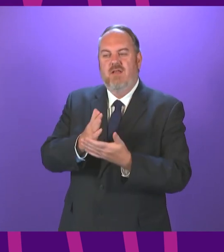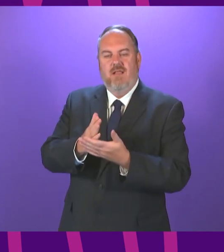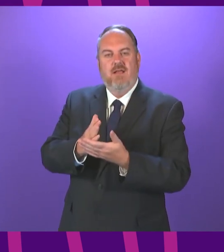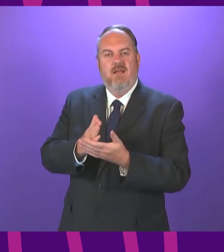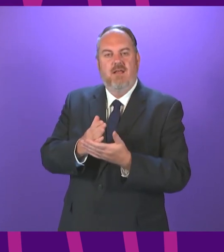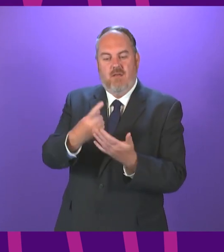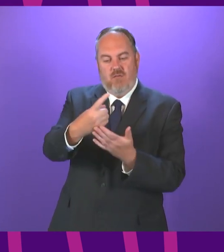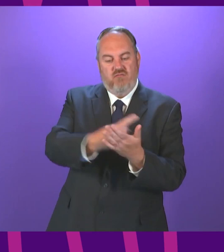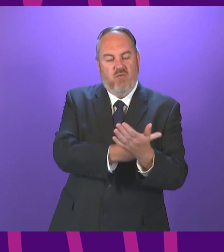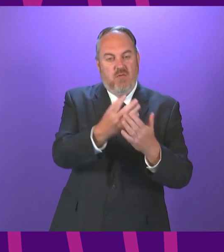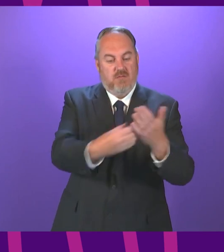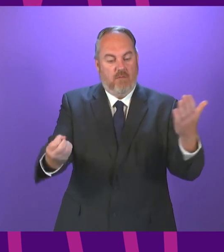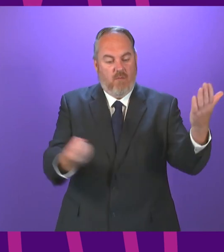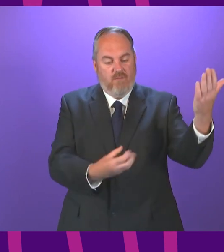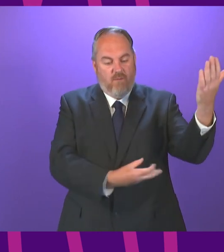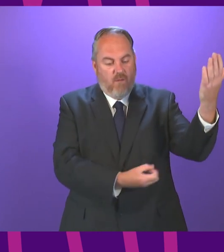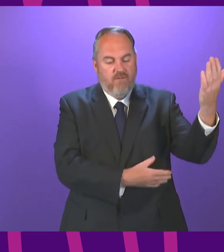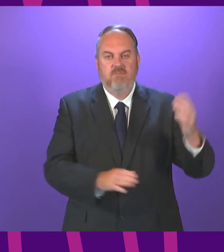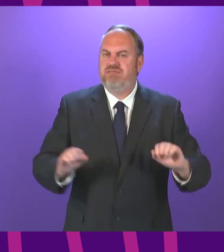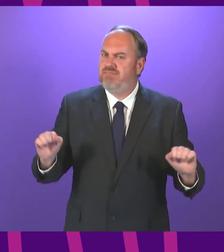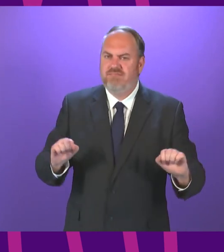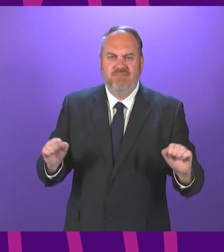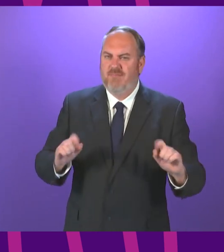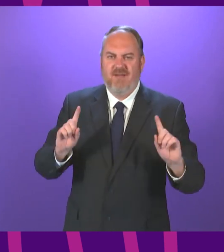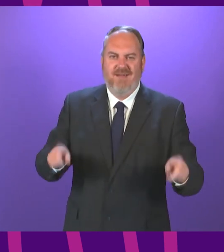restrictions being lifted regardless of the circumstances and us hoping that the public will